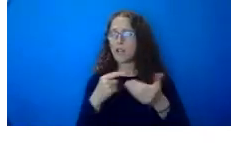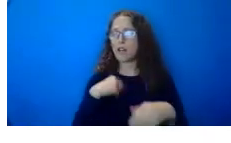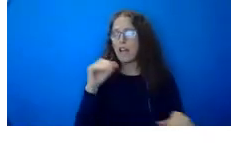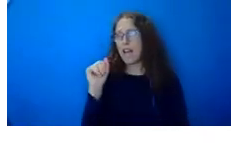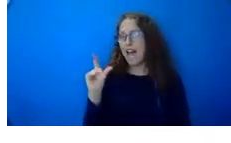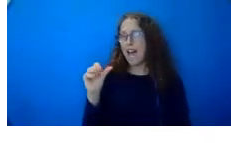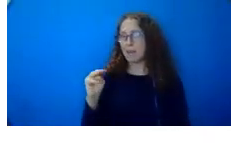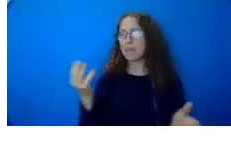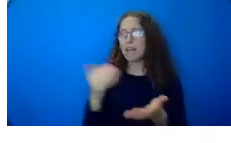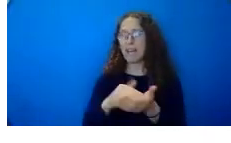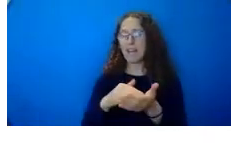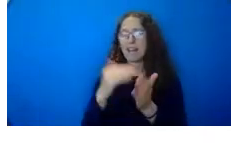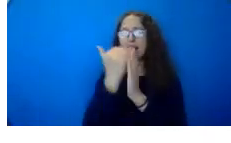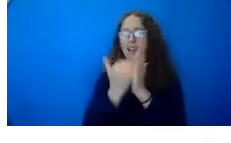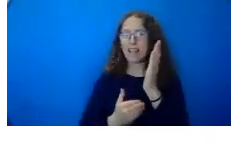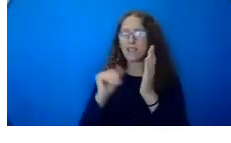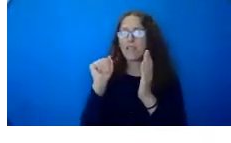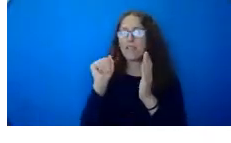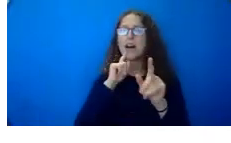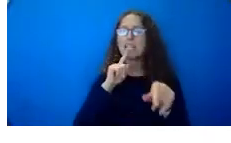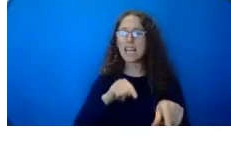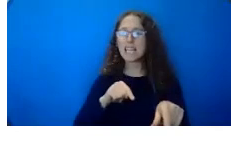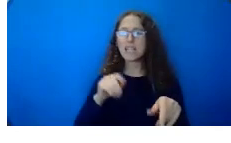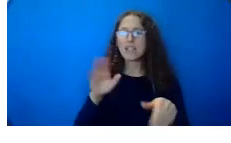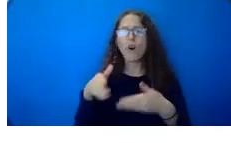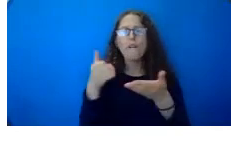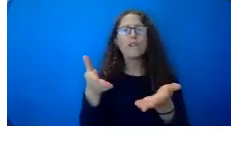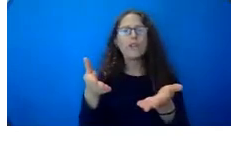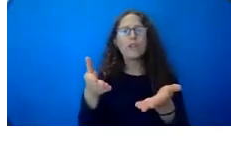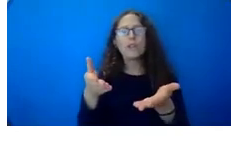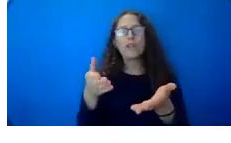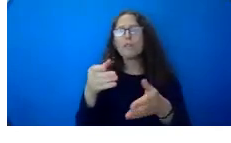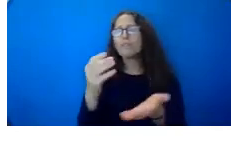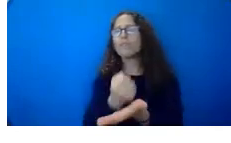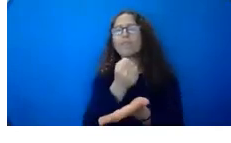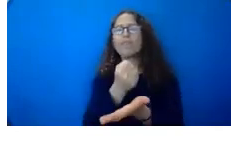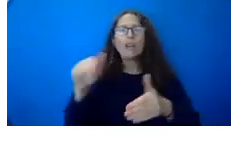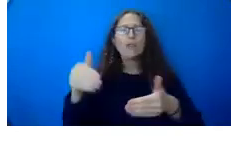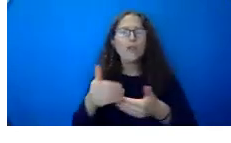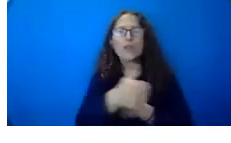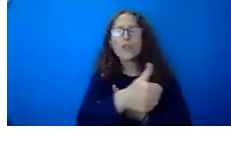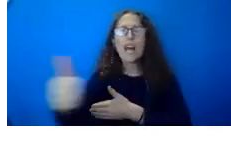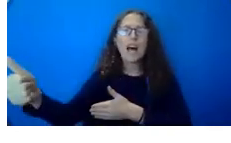GREAT. » WERE STILL GETTING A LITTLE INTERFERENCE IN YOUR MICROPHONE. I'LL RUN DOWN THE